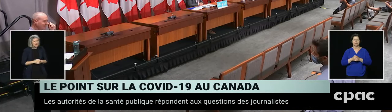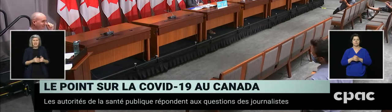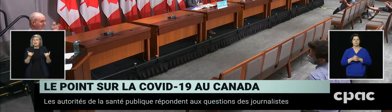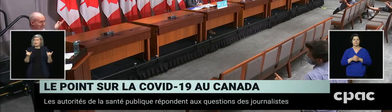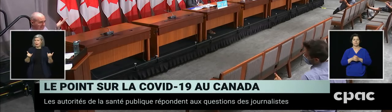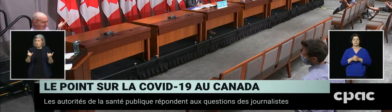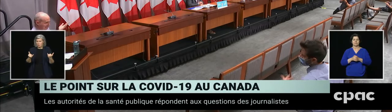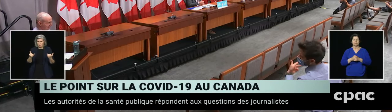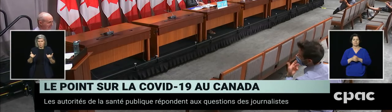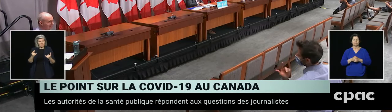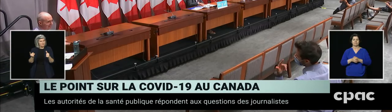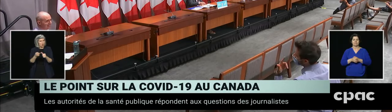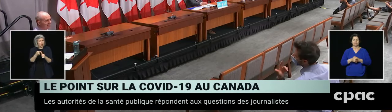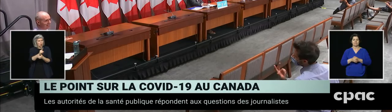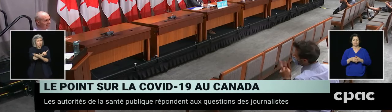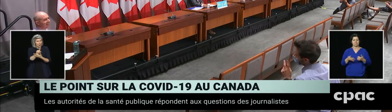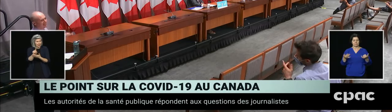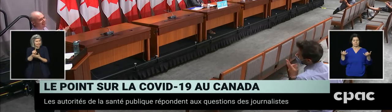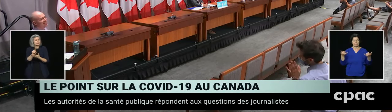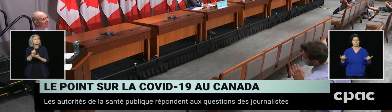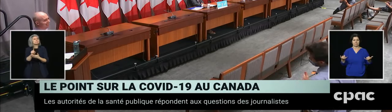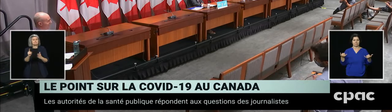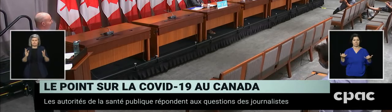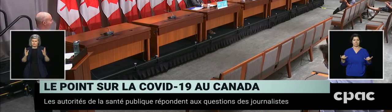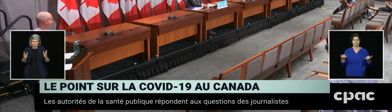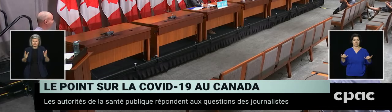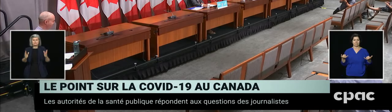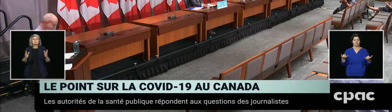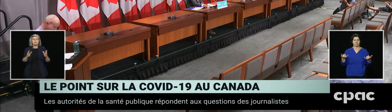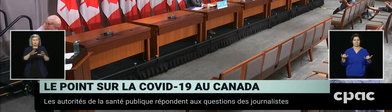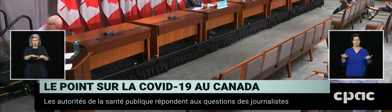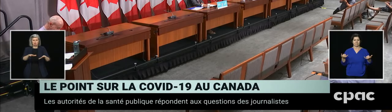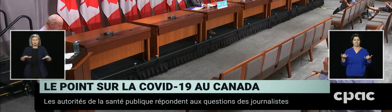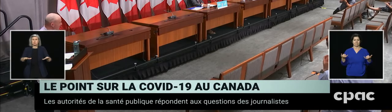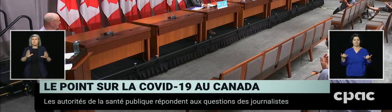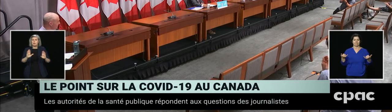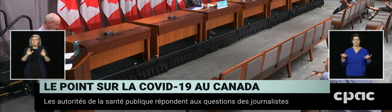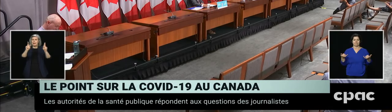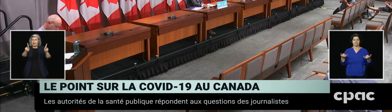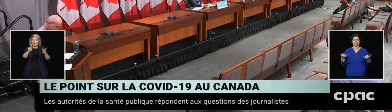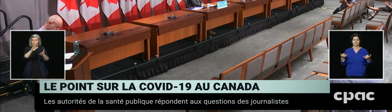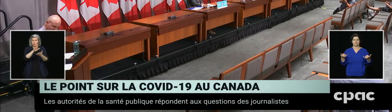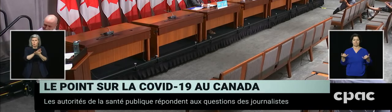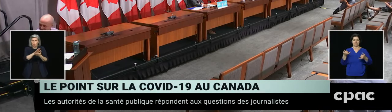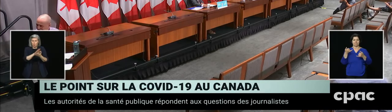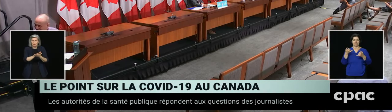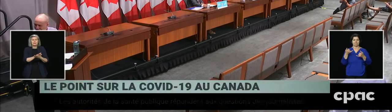I WANT TO ASK YOU, THIS IS THE END OF THE FIRST WEEK OF THE GREAT EXPERIMENT OF SENDING CANADIAN CHILDREN BACK TO SCHOOL, AND I'M WONDERING WHAT